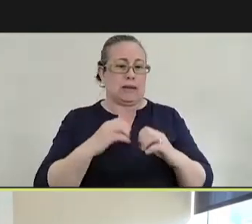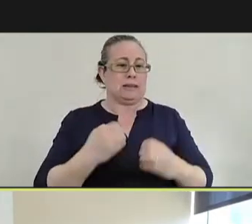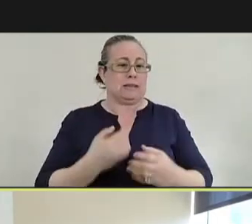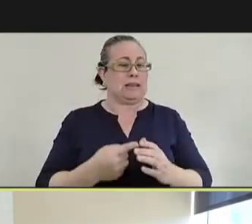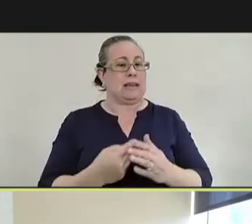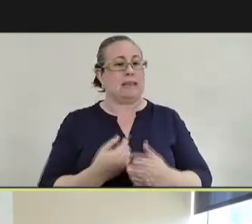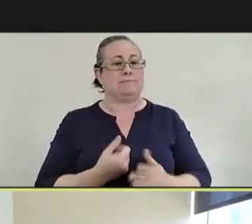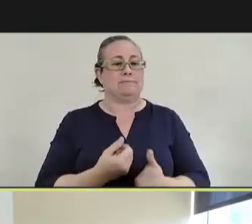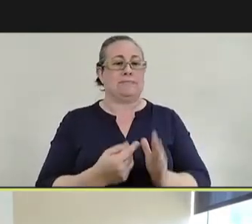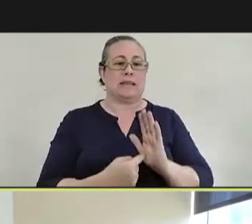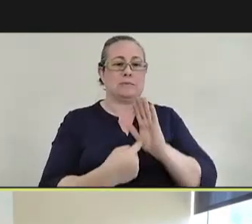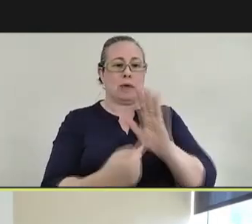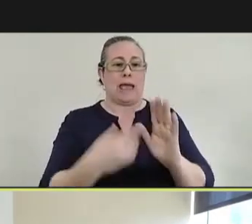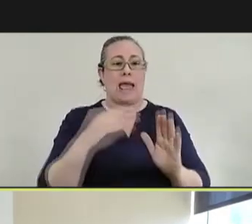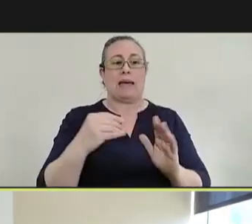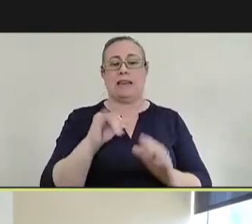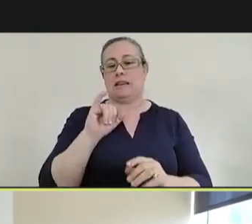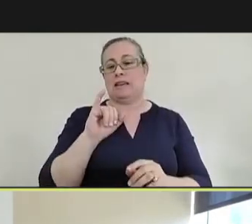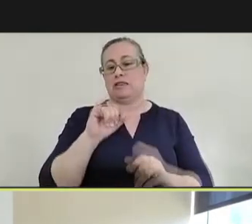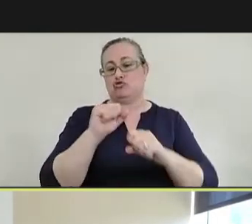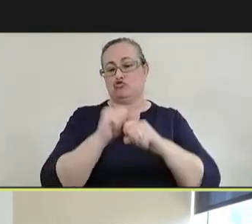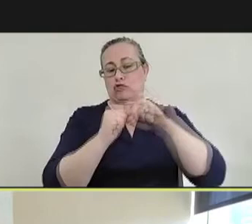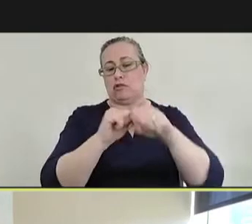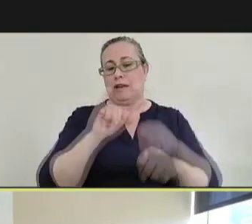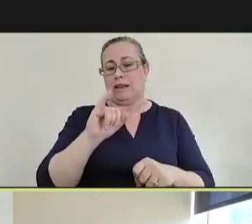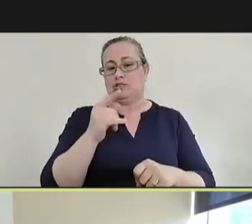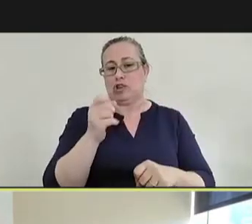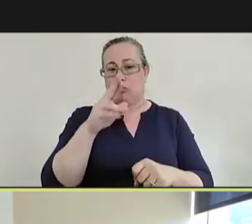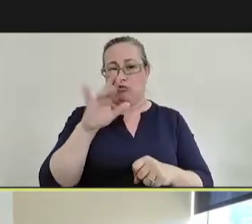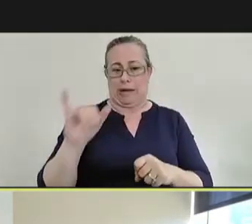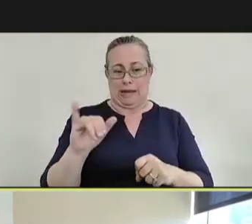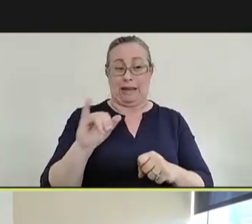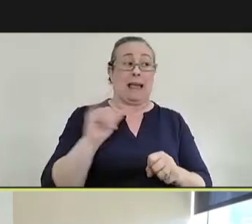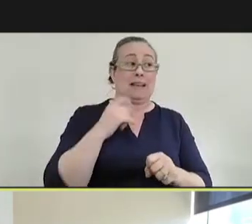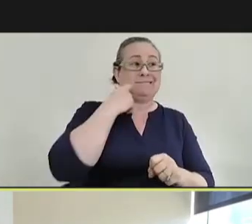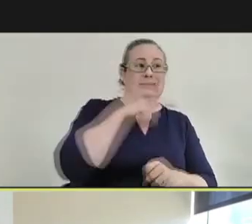and even structural integrity, like the cryo-EM images you just saw. These experiments are